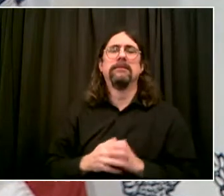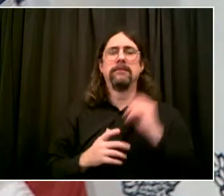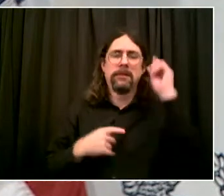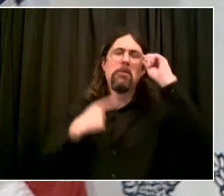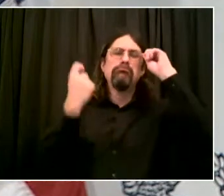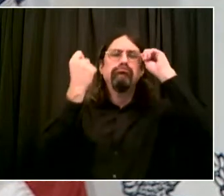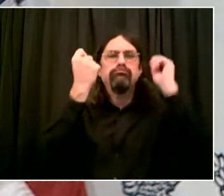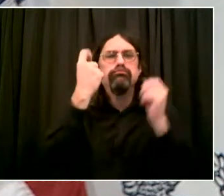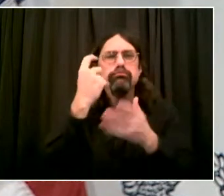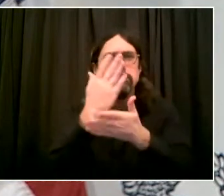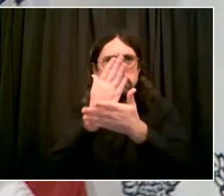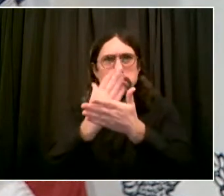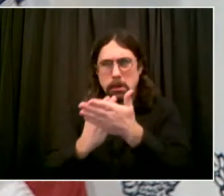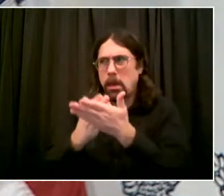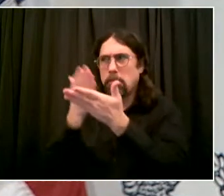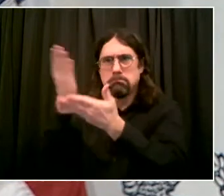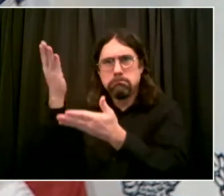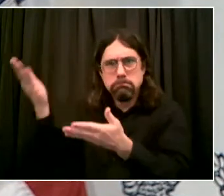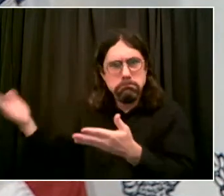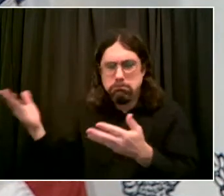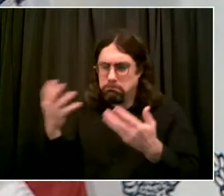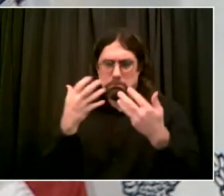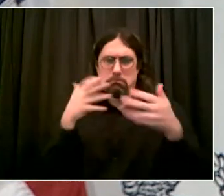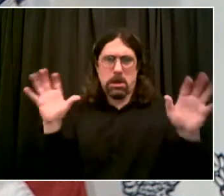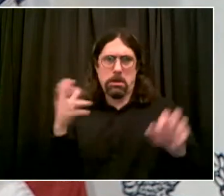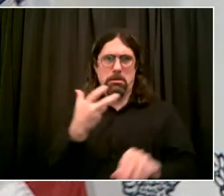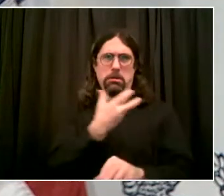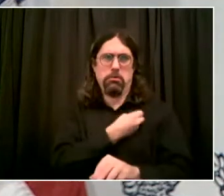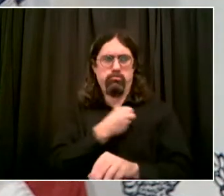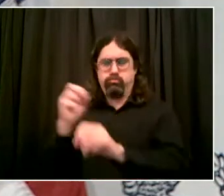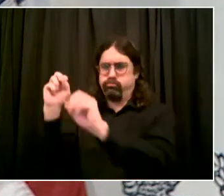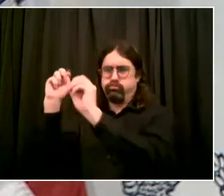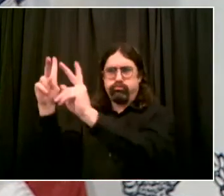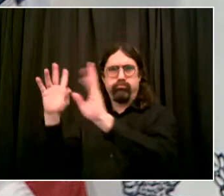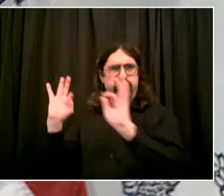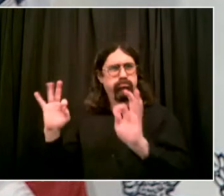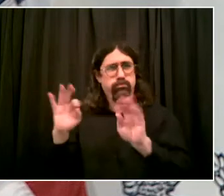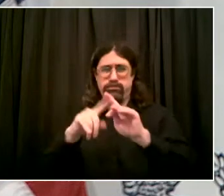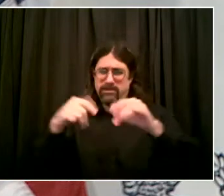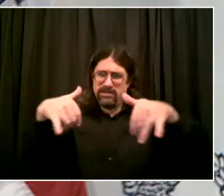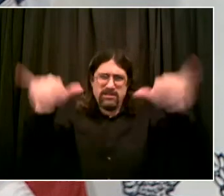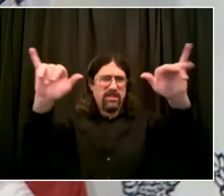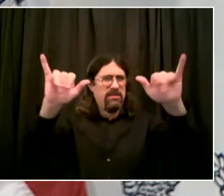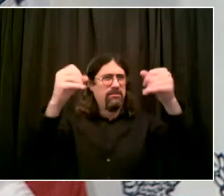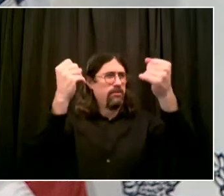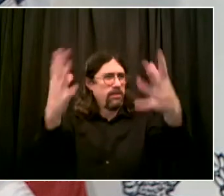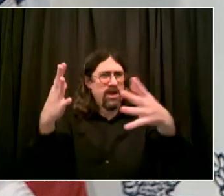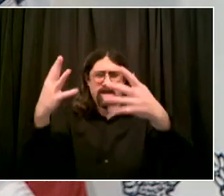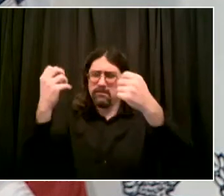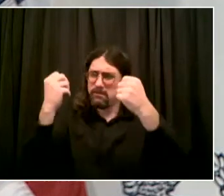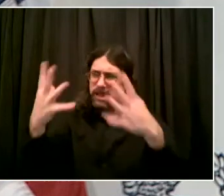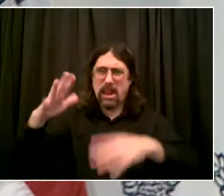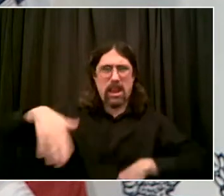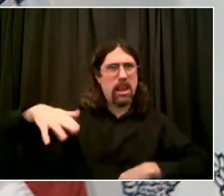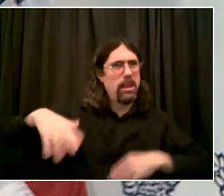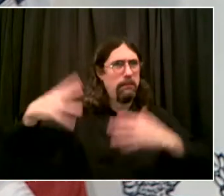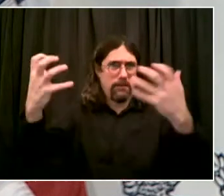CHOICE WHETHER OR NOT THEY WANT TO VACCINATION NOW OR LATER, WE RESPECT THAT CHOICE.